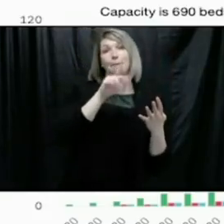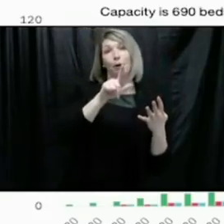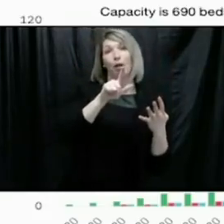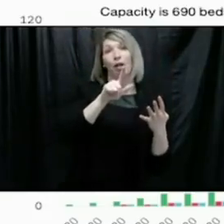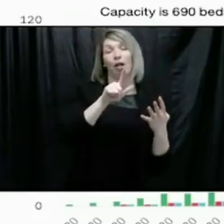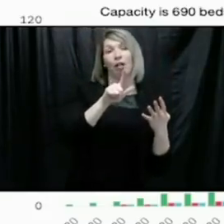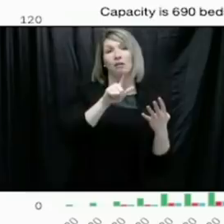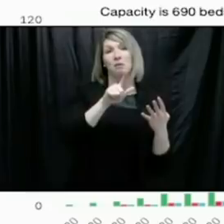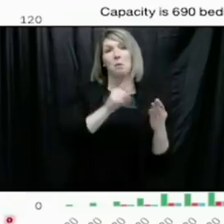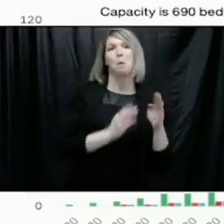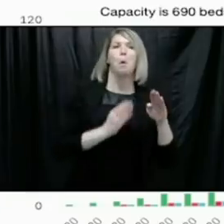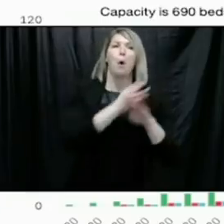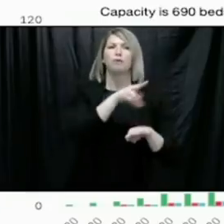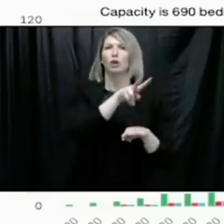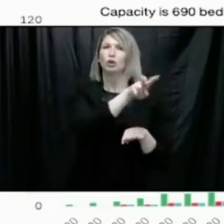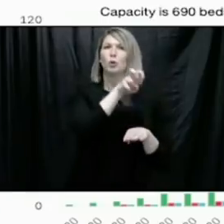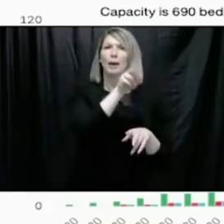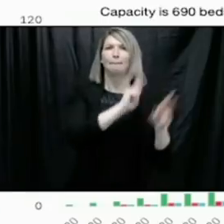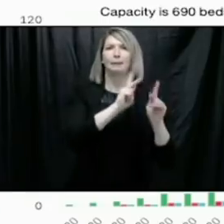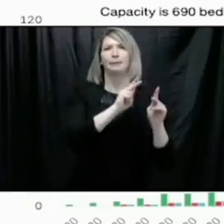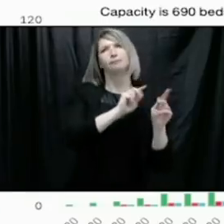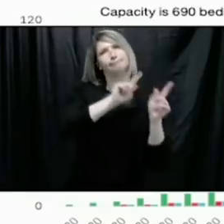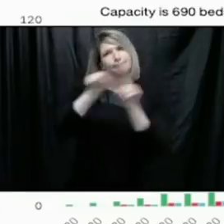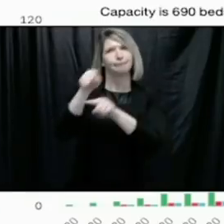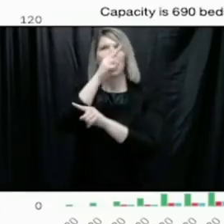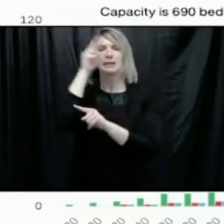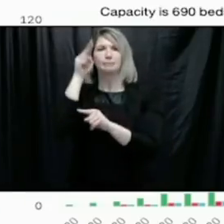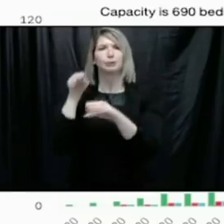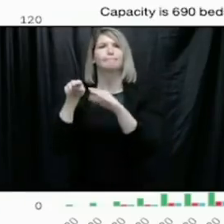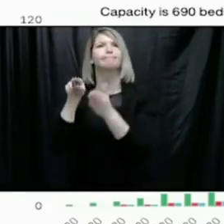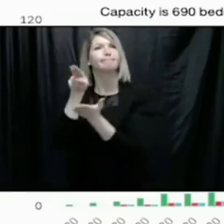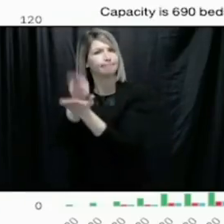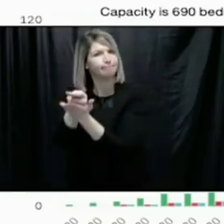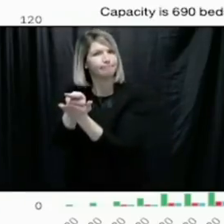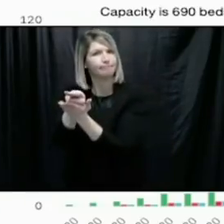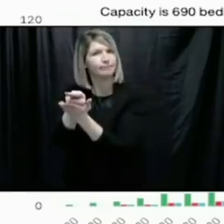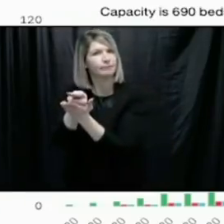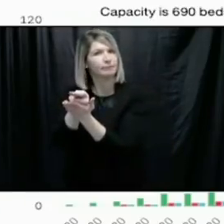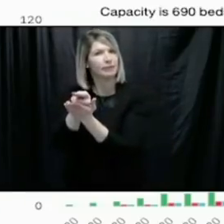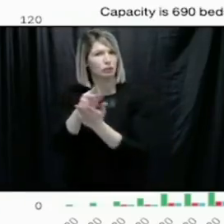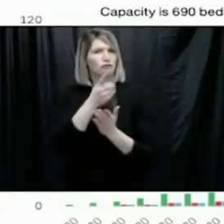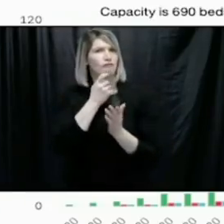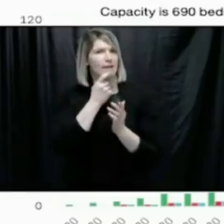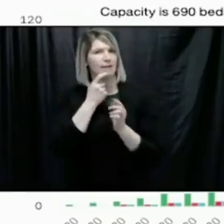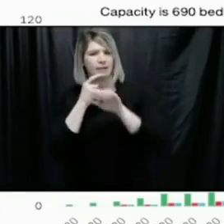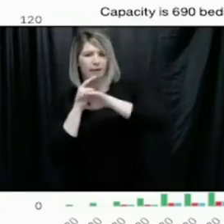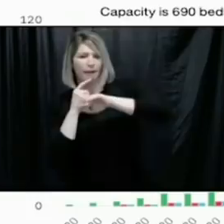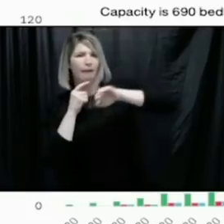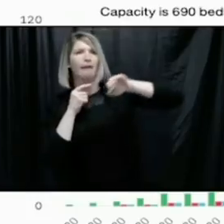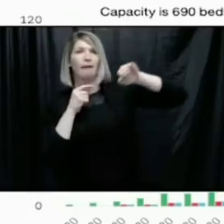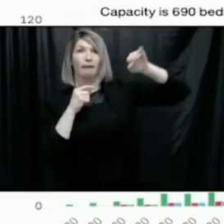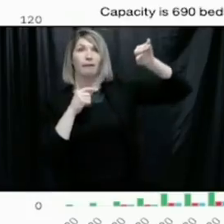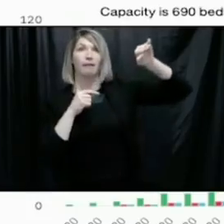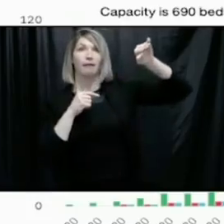ALREADY HAVE 200 INDIVIDUALS THAT ARE ADMITTED TO HOSPITAL. IF ON THE OTHER HAND WE FOLLOW